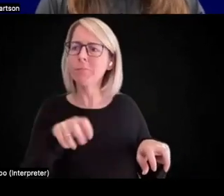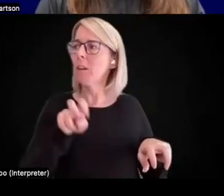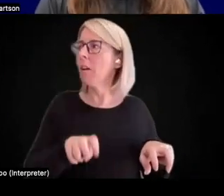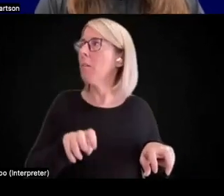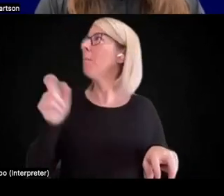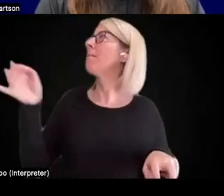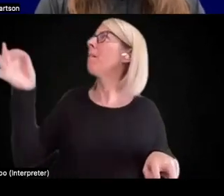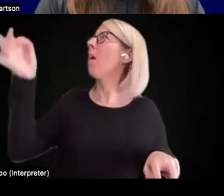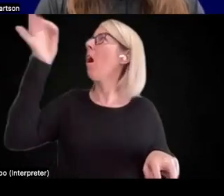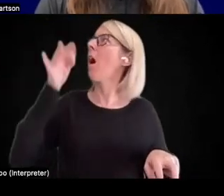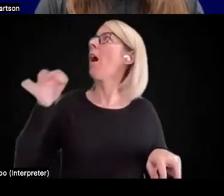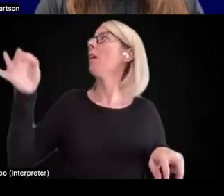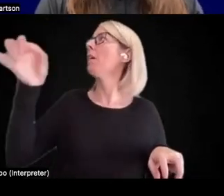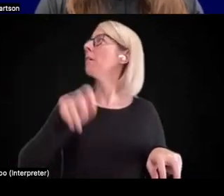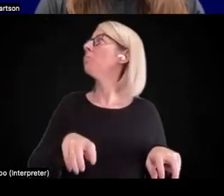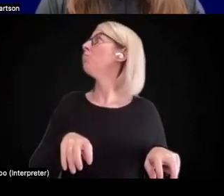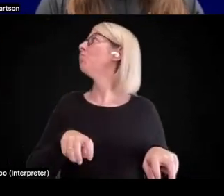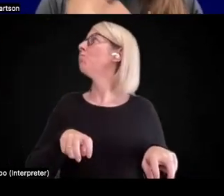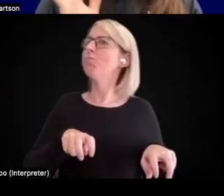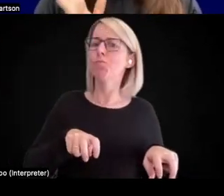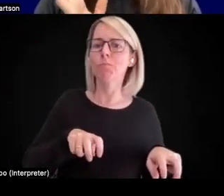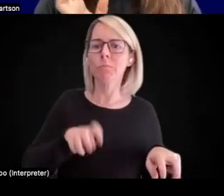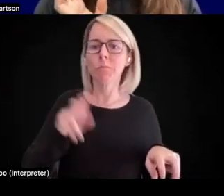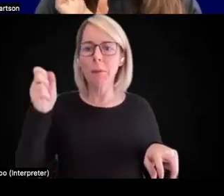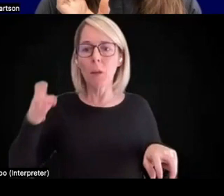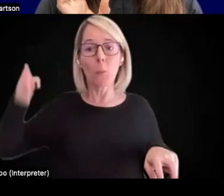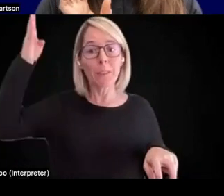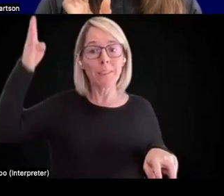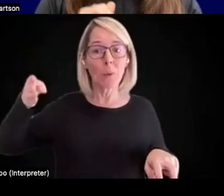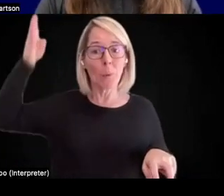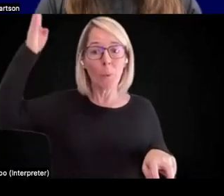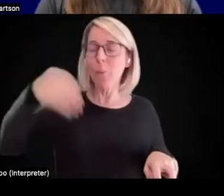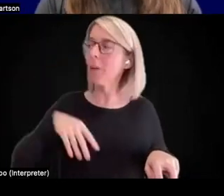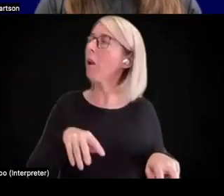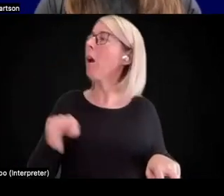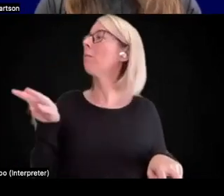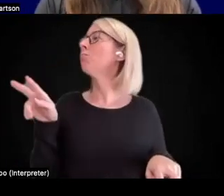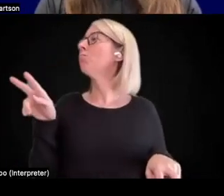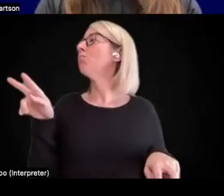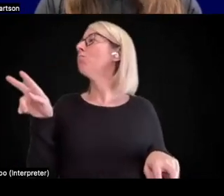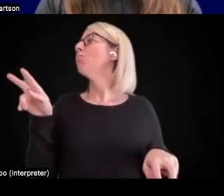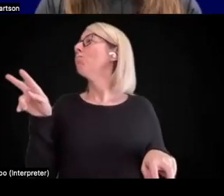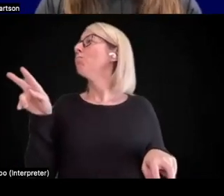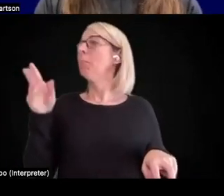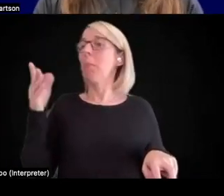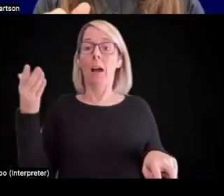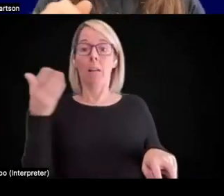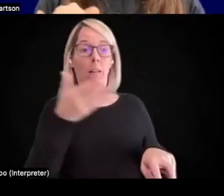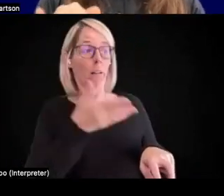at what's going on in the window, or you could be thinking about something completely different. So,